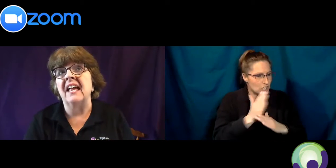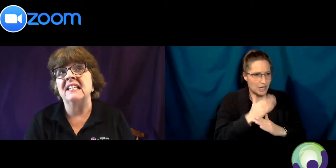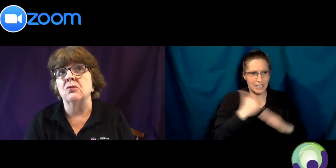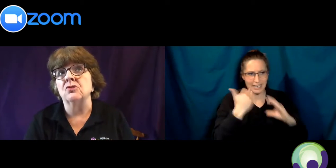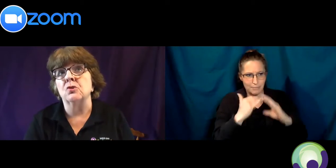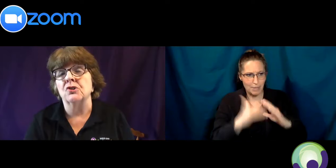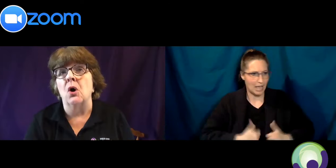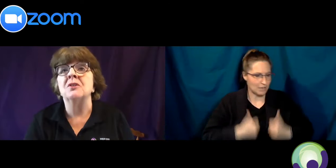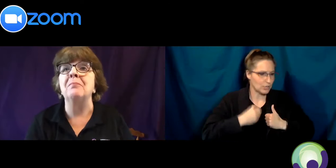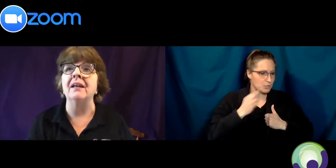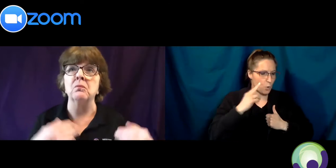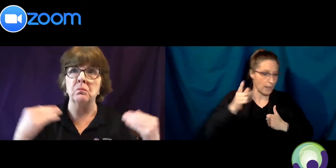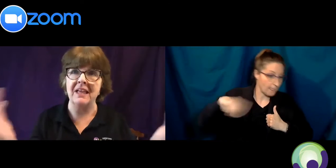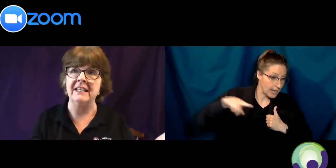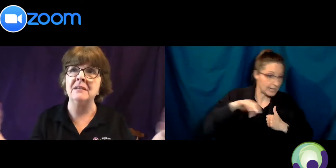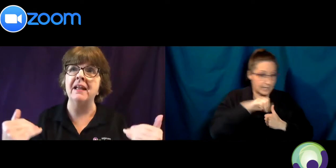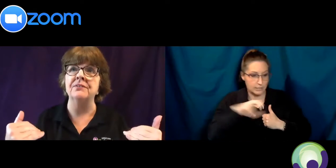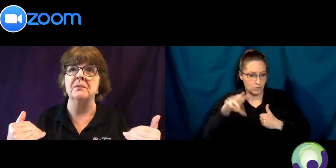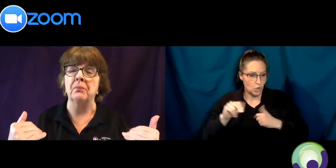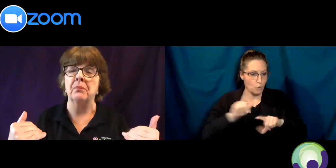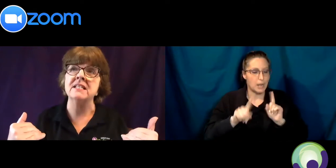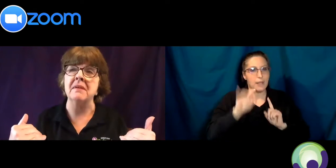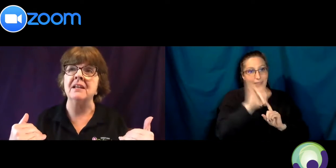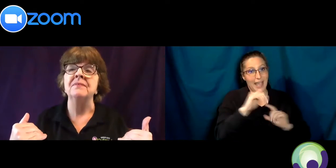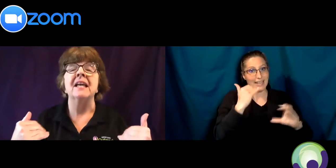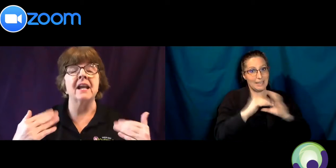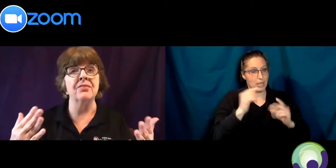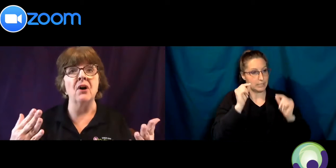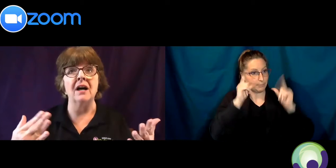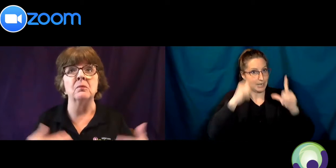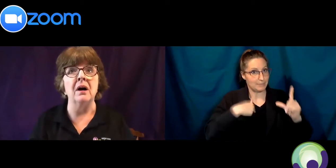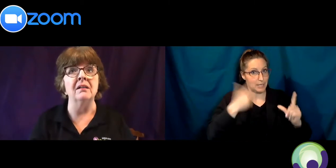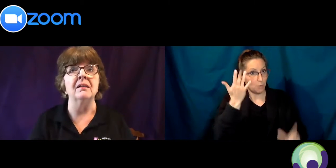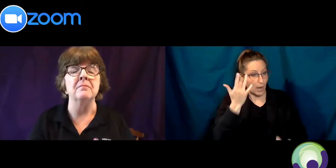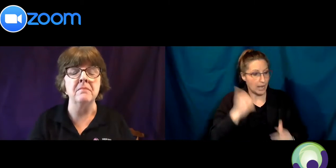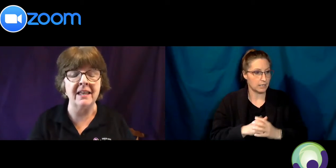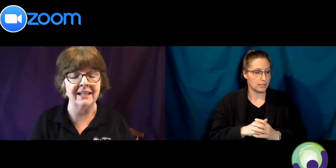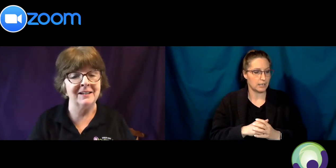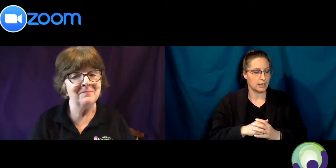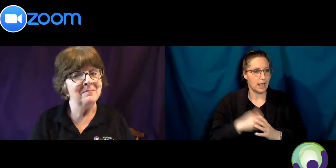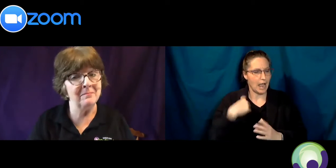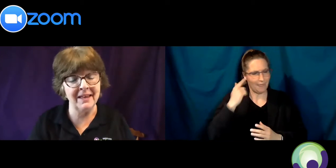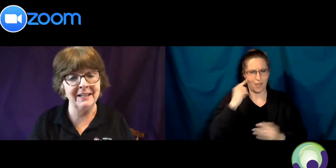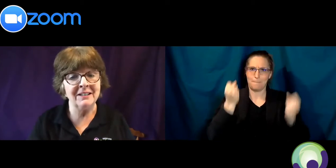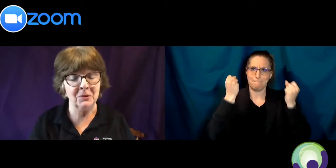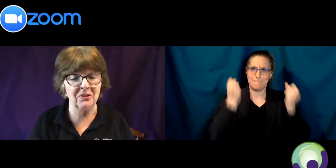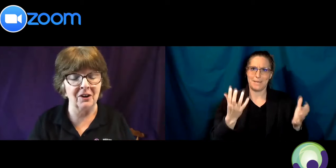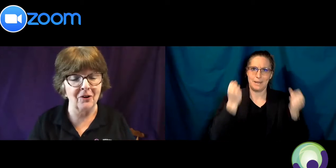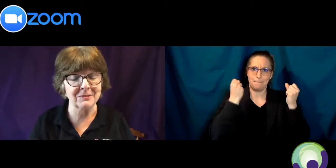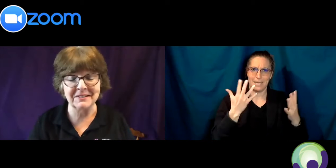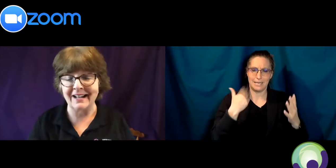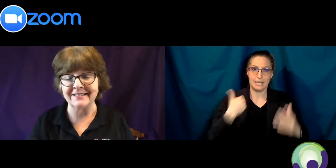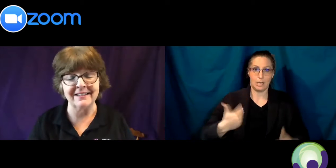don't, but that email surprised me and I thought: well, many many youth across Wisconsin